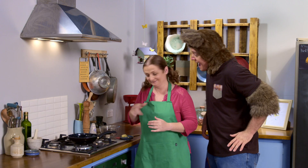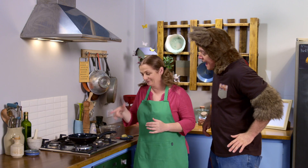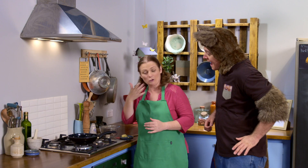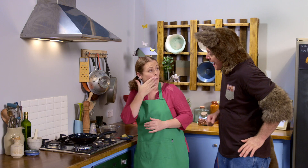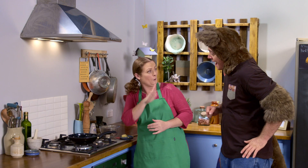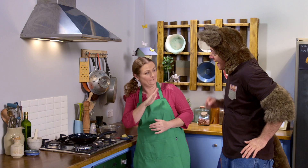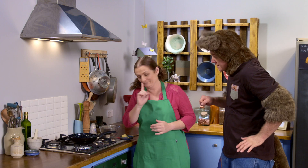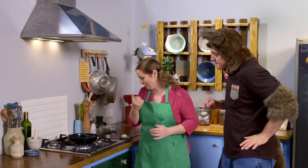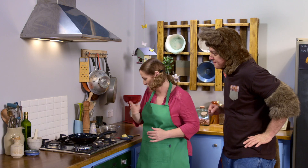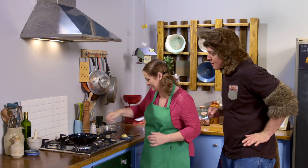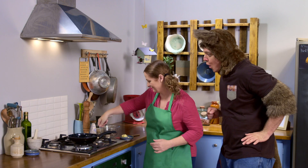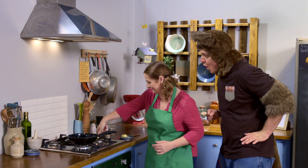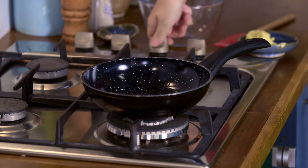First, we need to heat the pan.